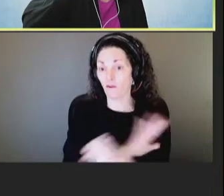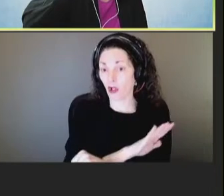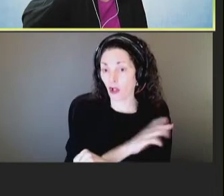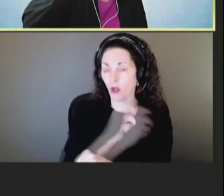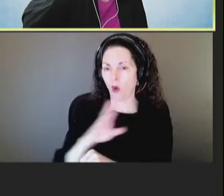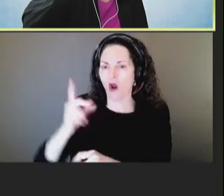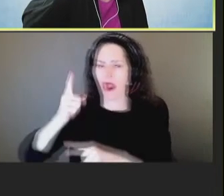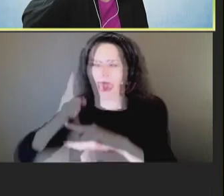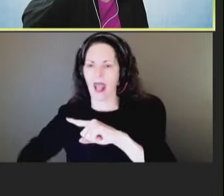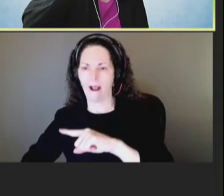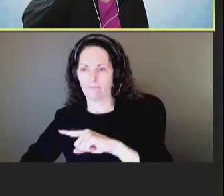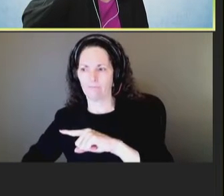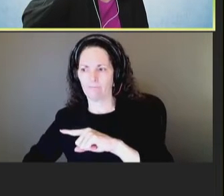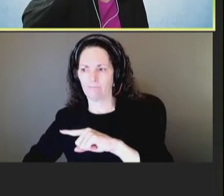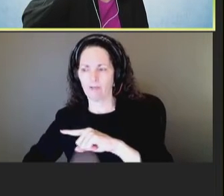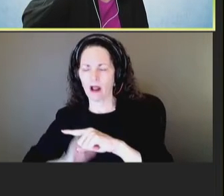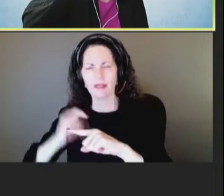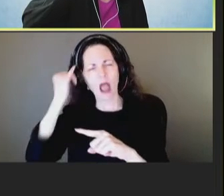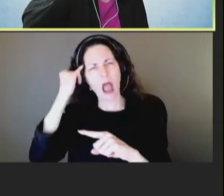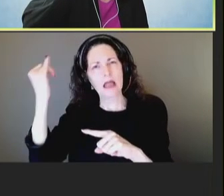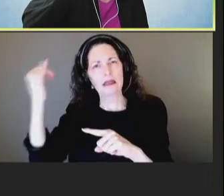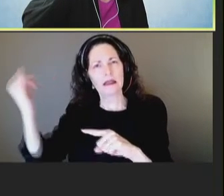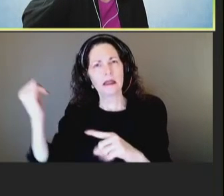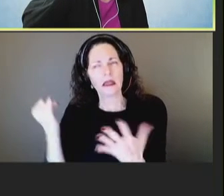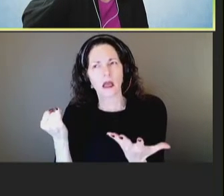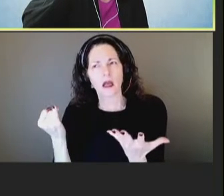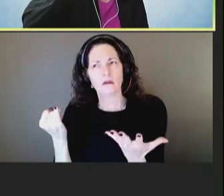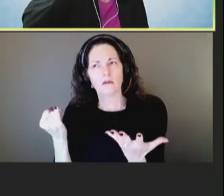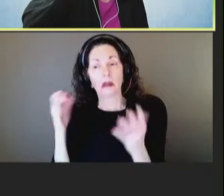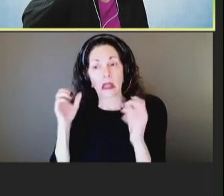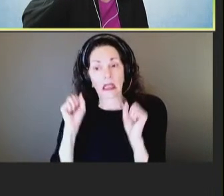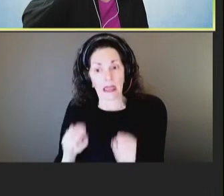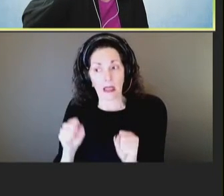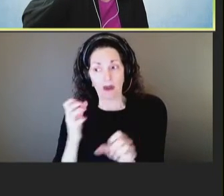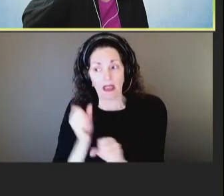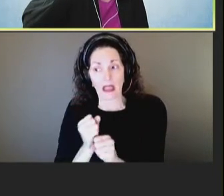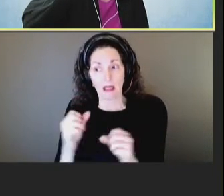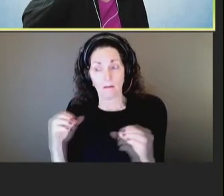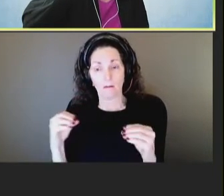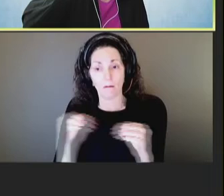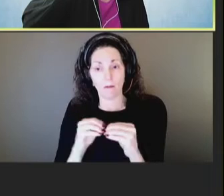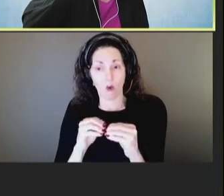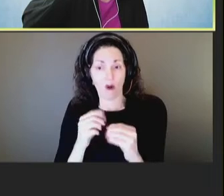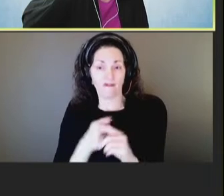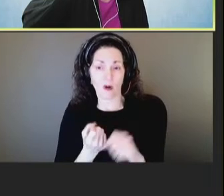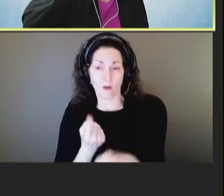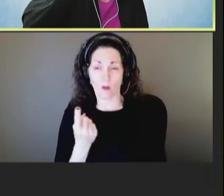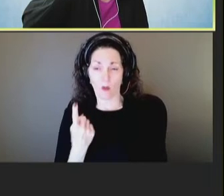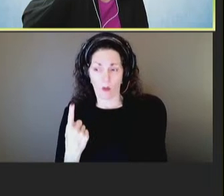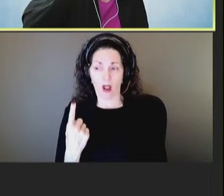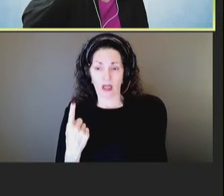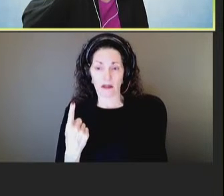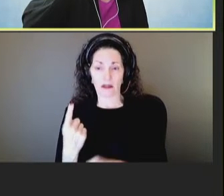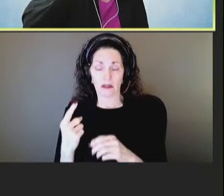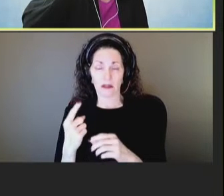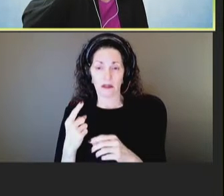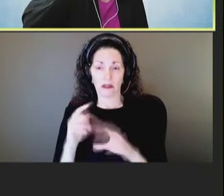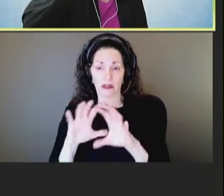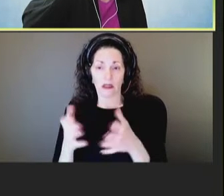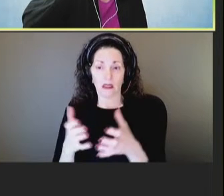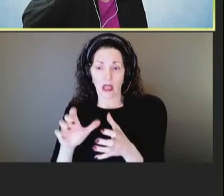was can we get more adjuvant doses out of one lot of adjuvants if we need to,